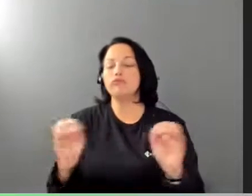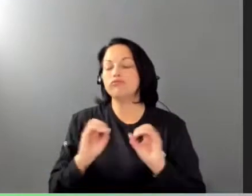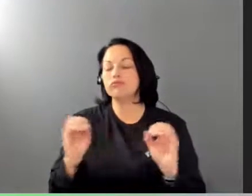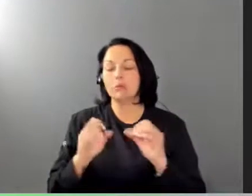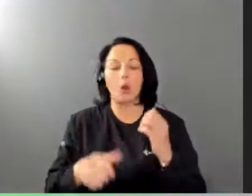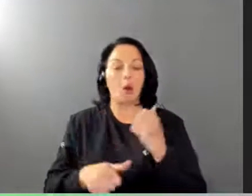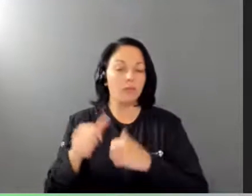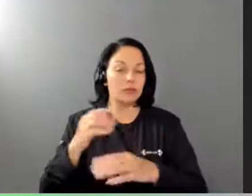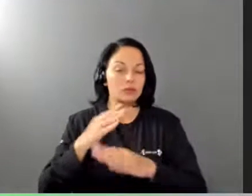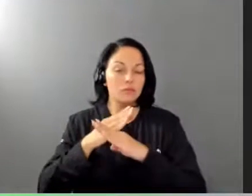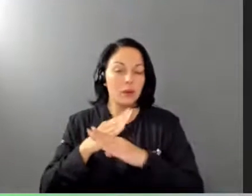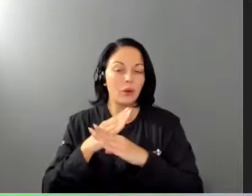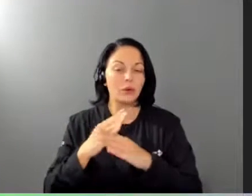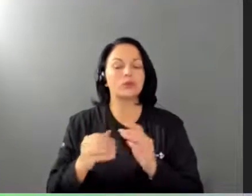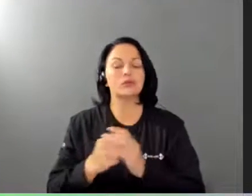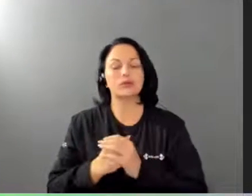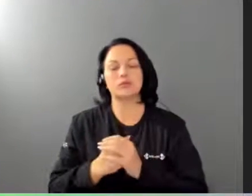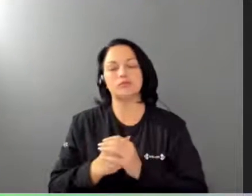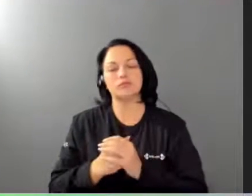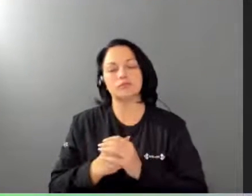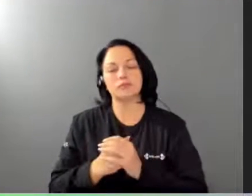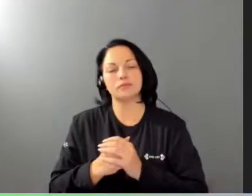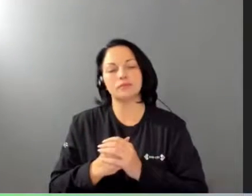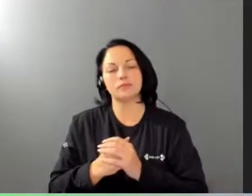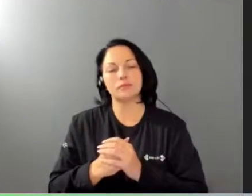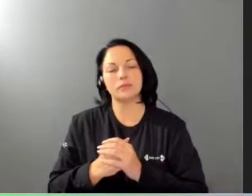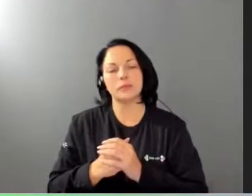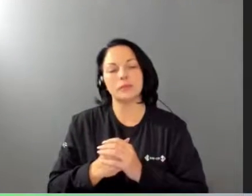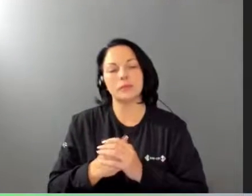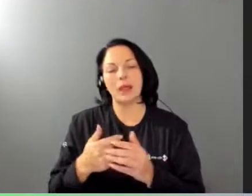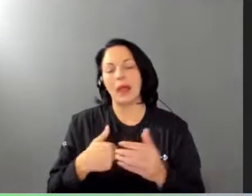problem, severity for just doing this would create a